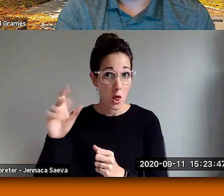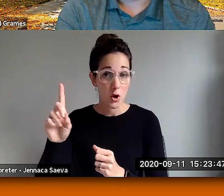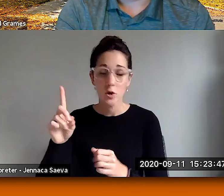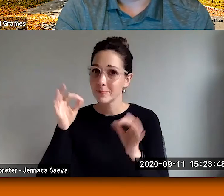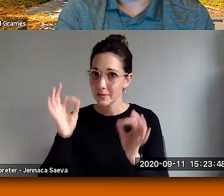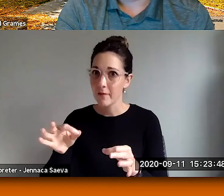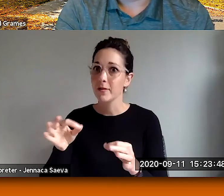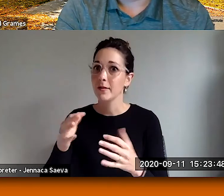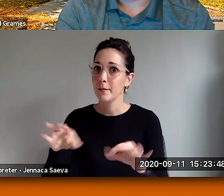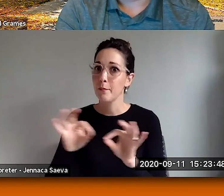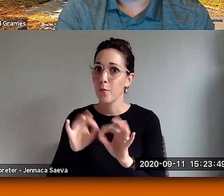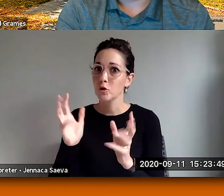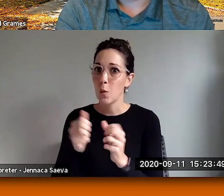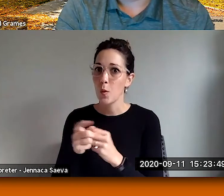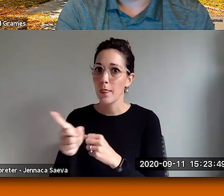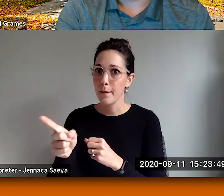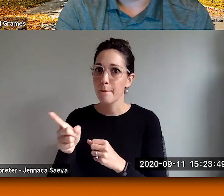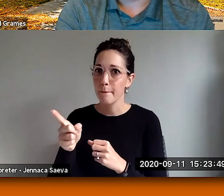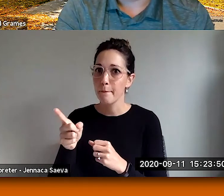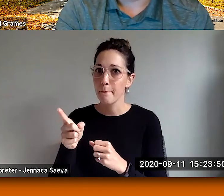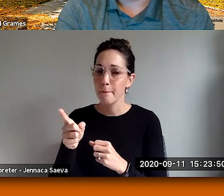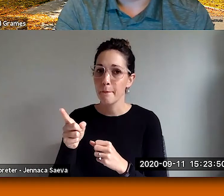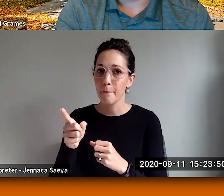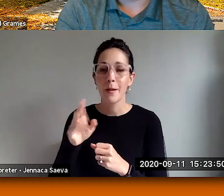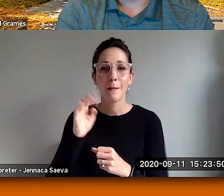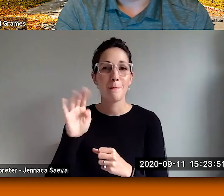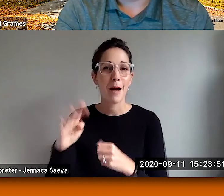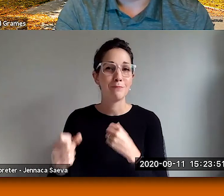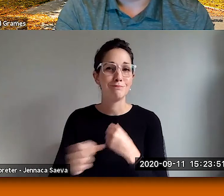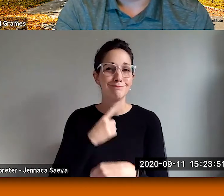who is the one that also noted that. Bob sent me that message. Thank you, Bob.